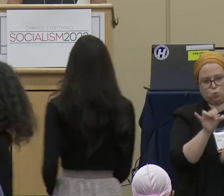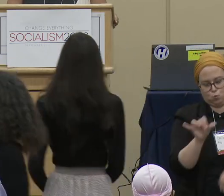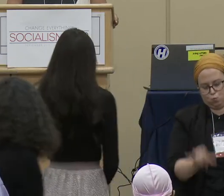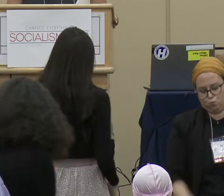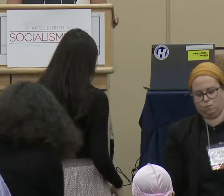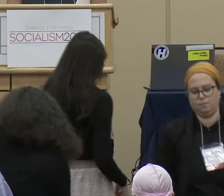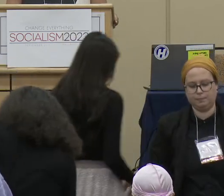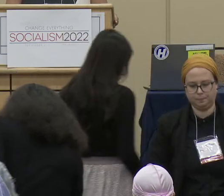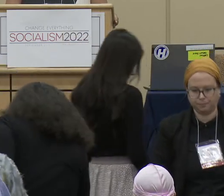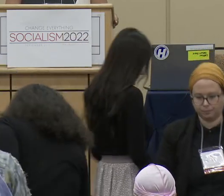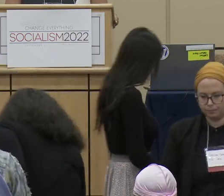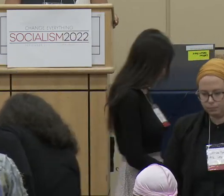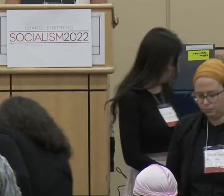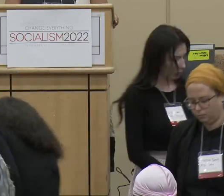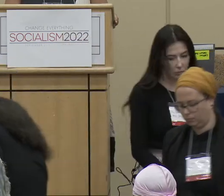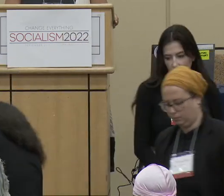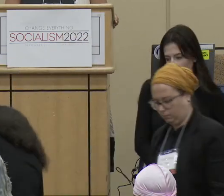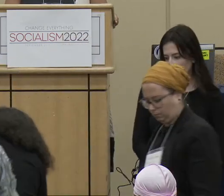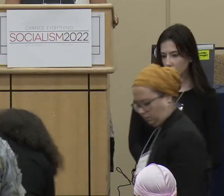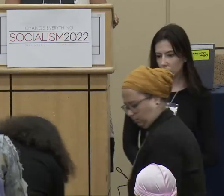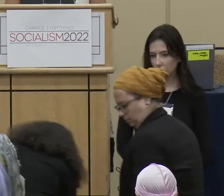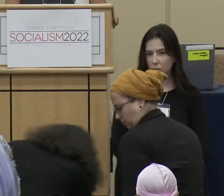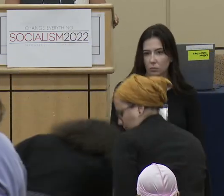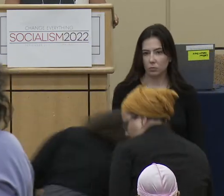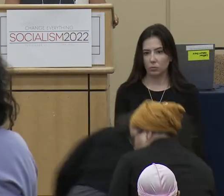stories are important, too. Thank you.